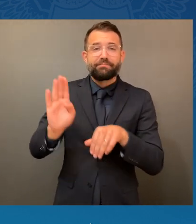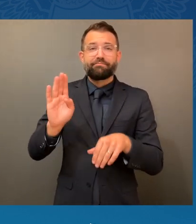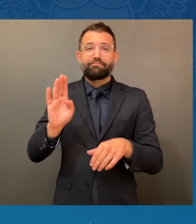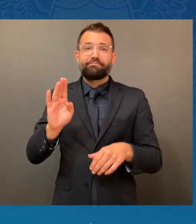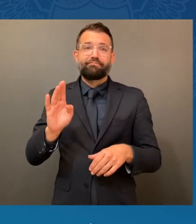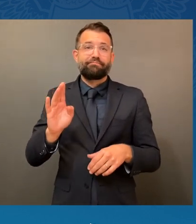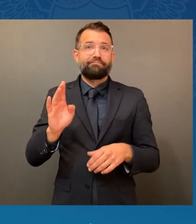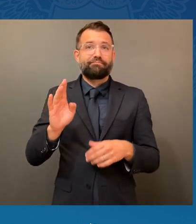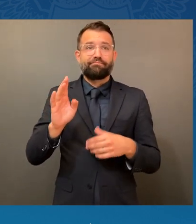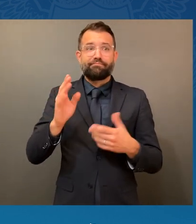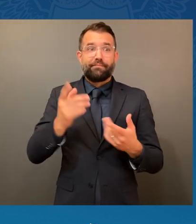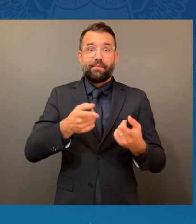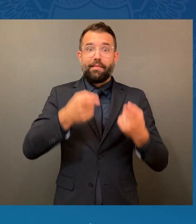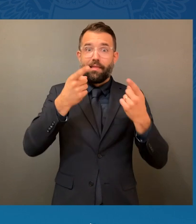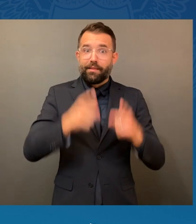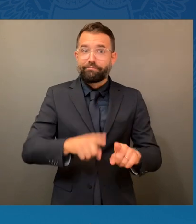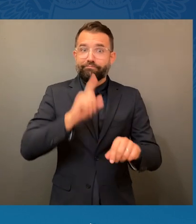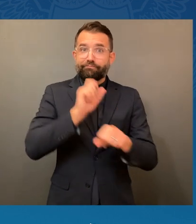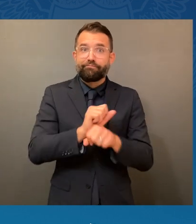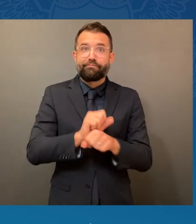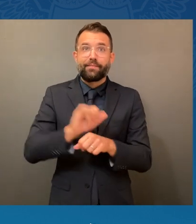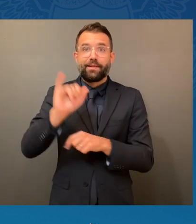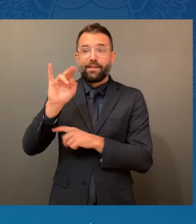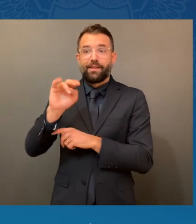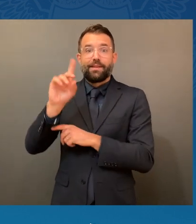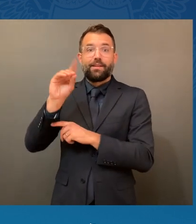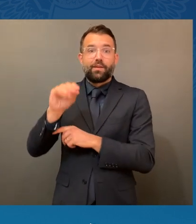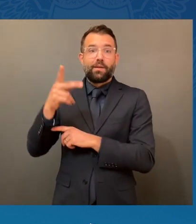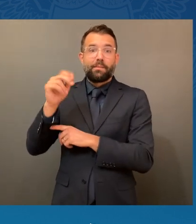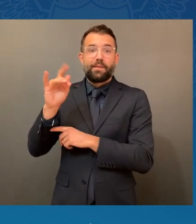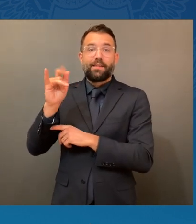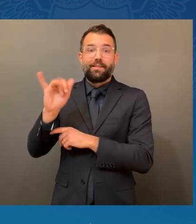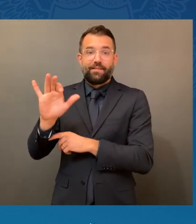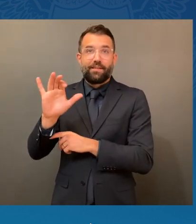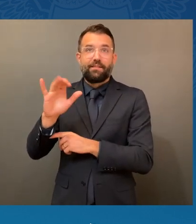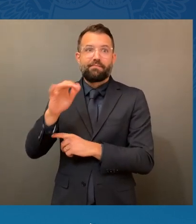and your work enables a free flow of this commerce,